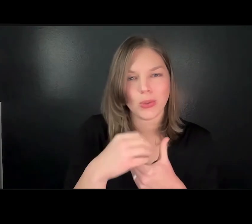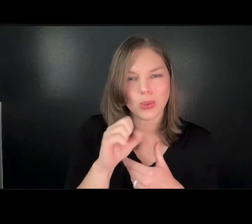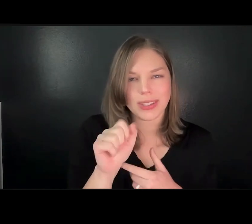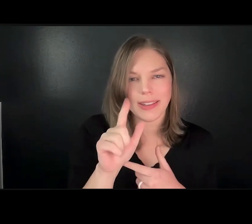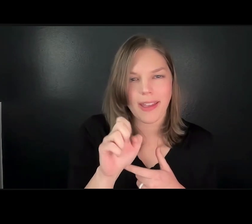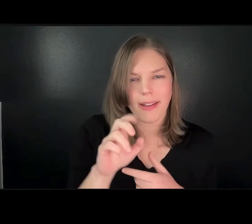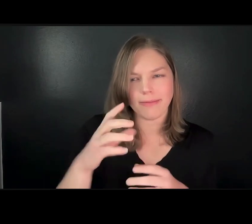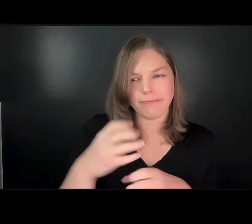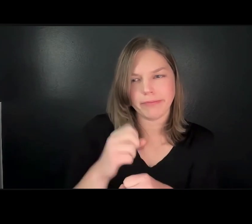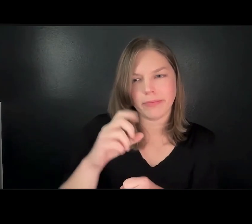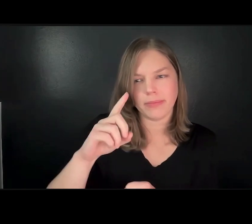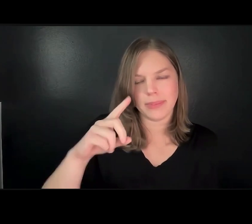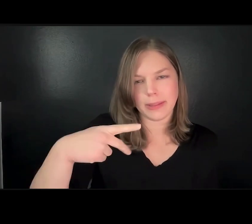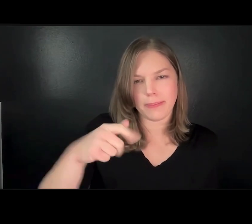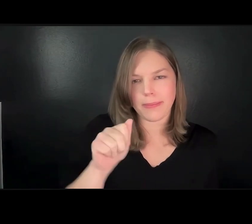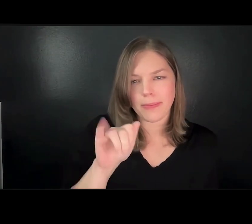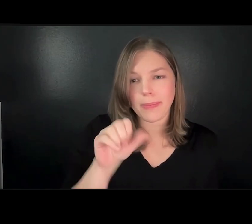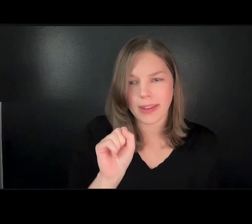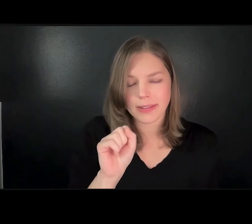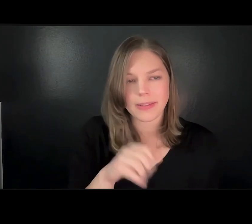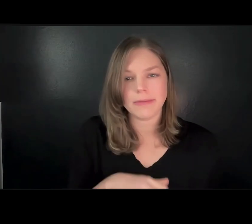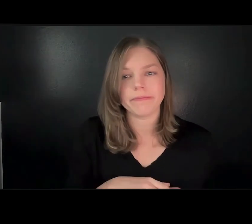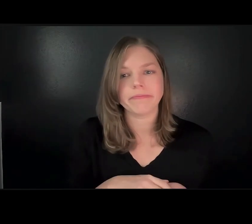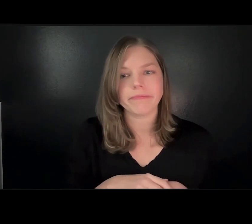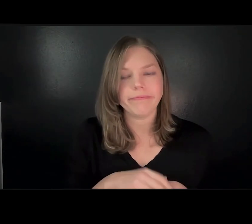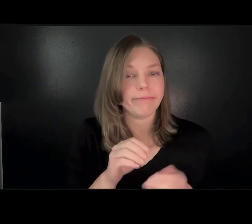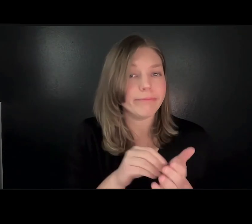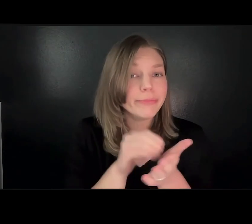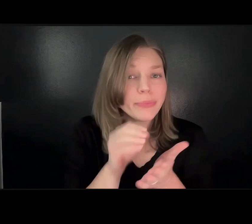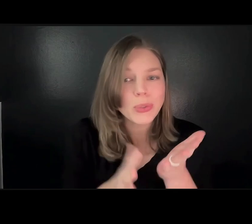or Deaf Student Post-secondary Access and Inclusion Scale.